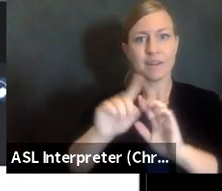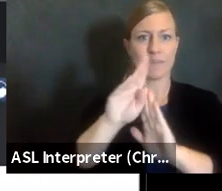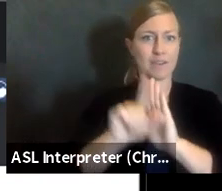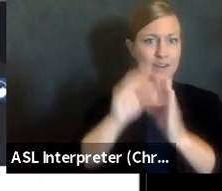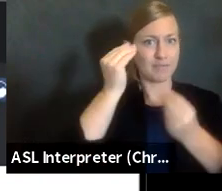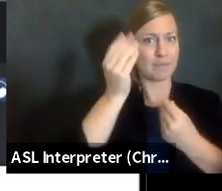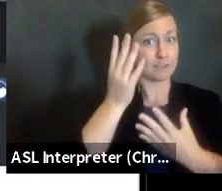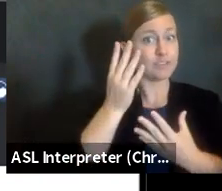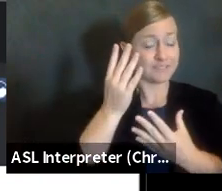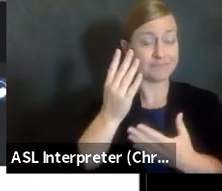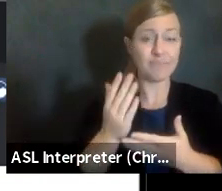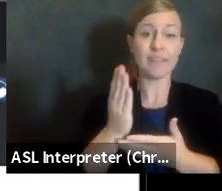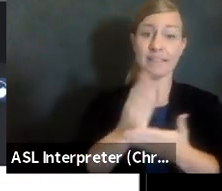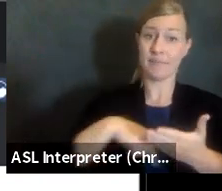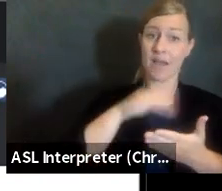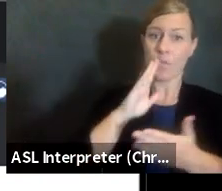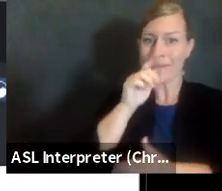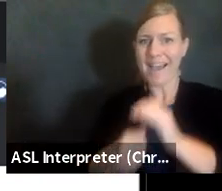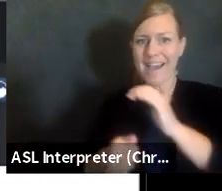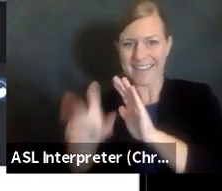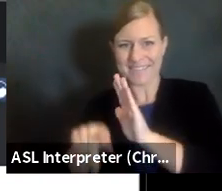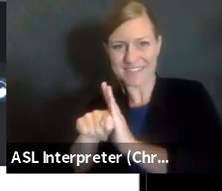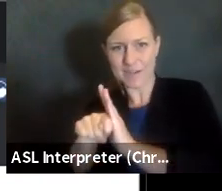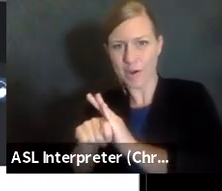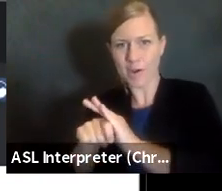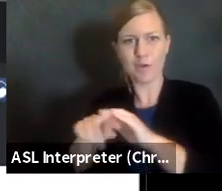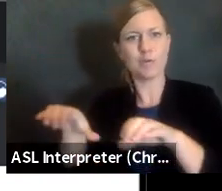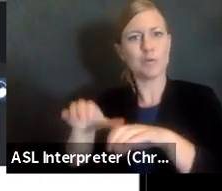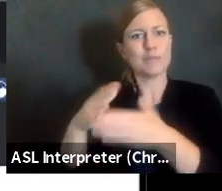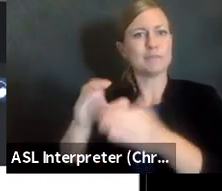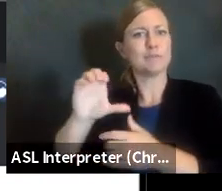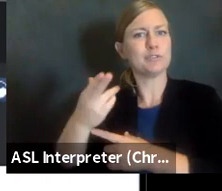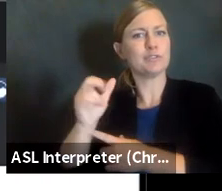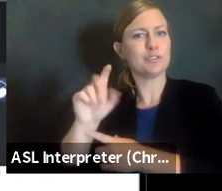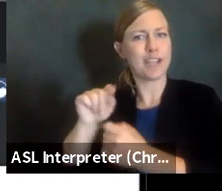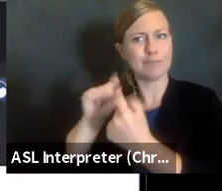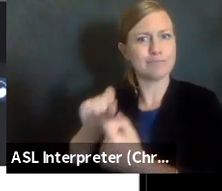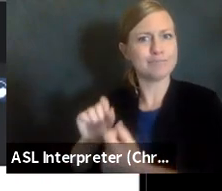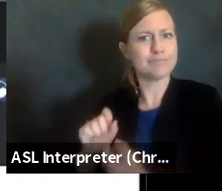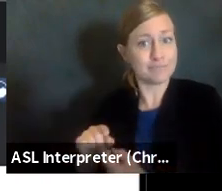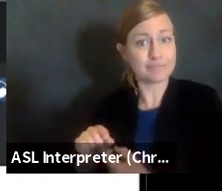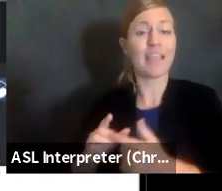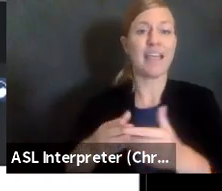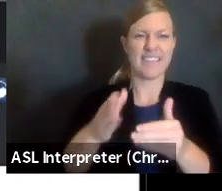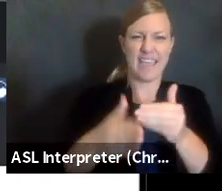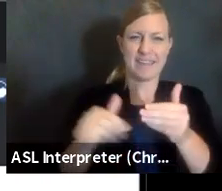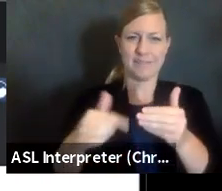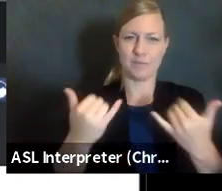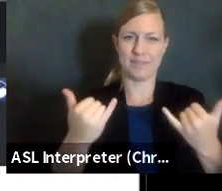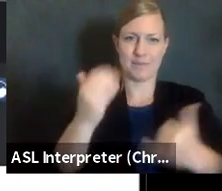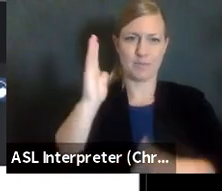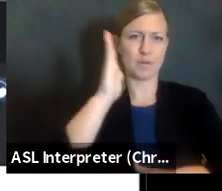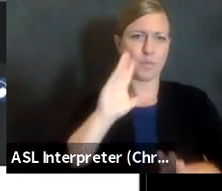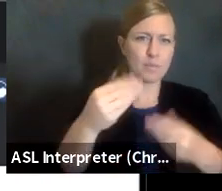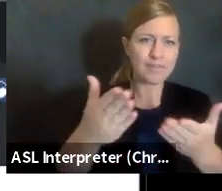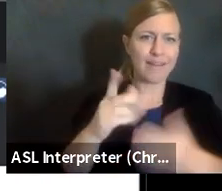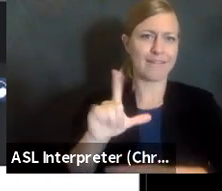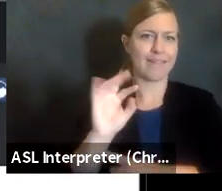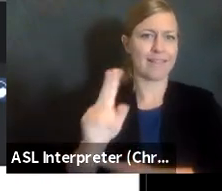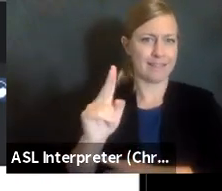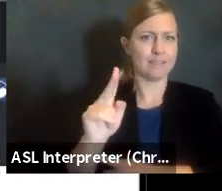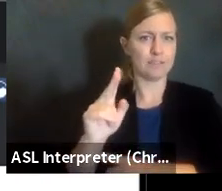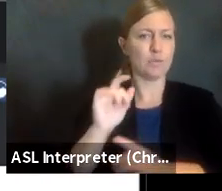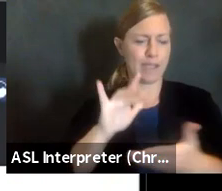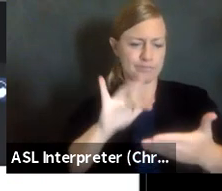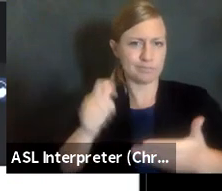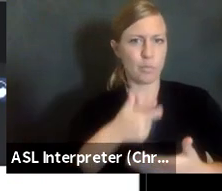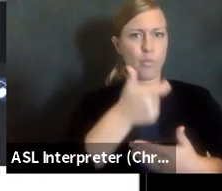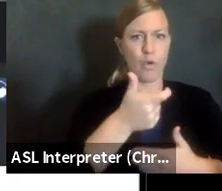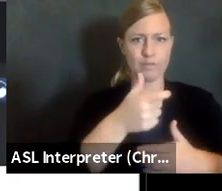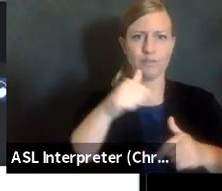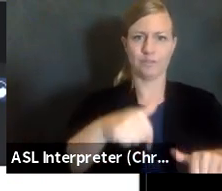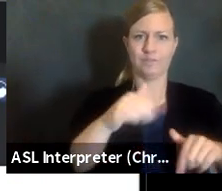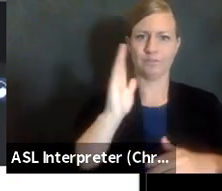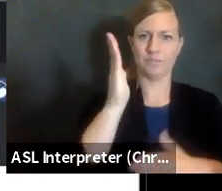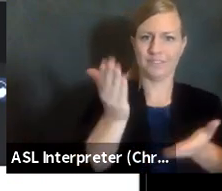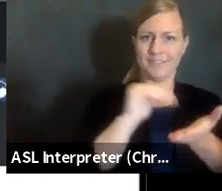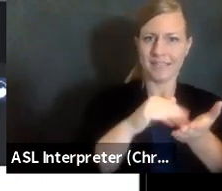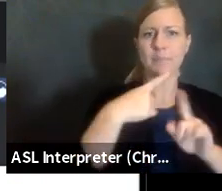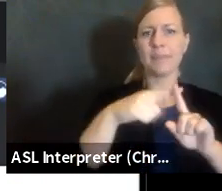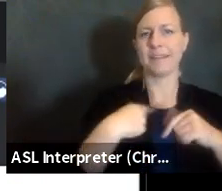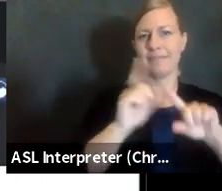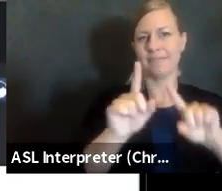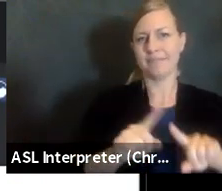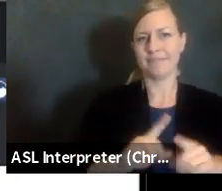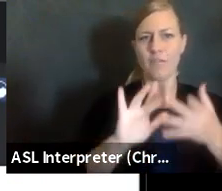ESD 101 - Jeff Crawford: Some of us are going to be hidden on video, doing some chat answering questions. And at the end of today's presentation, providing you with link to this presentation with all of the web links that you can use. So thank you. Many of us are here. I'm from